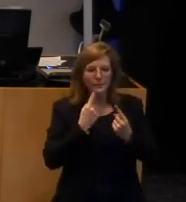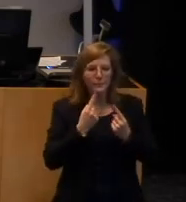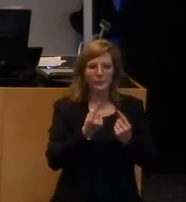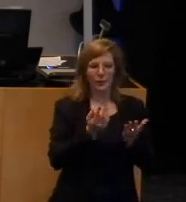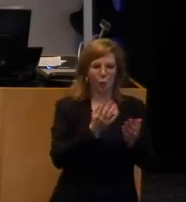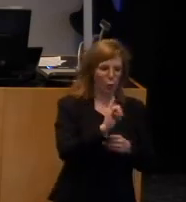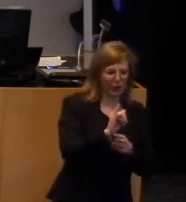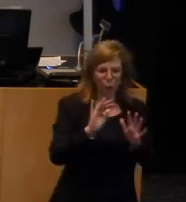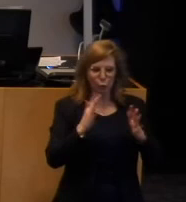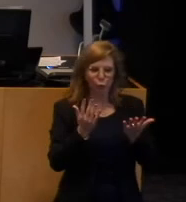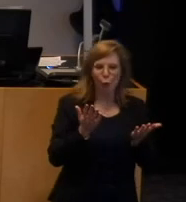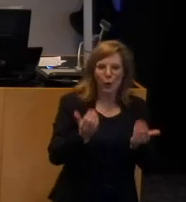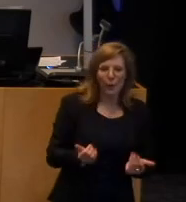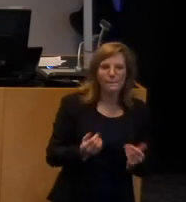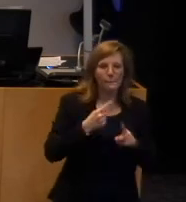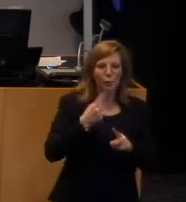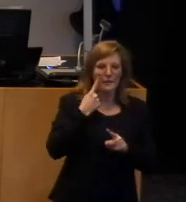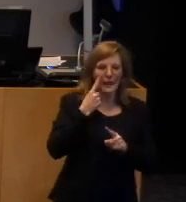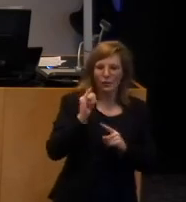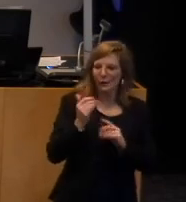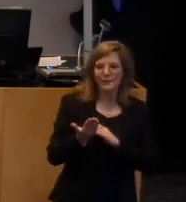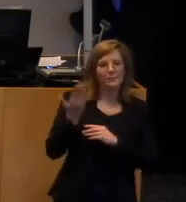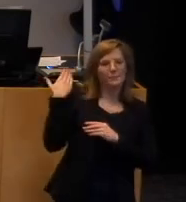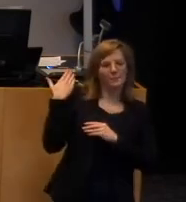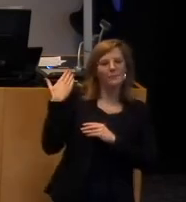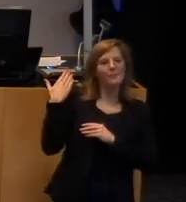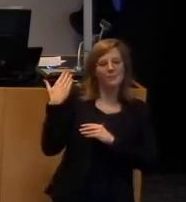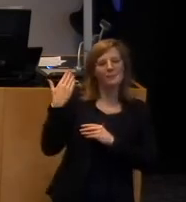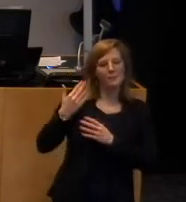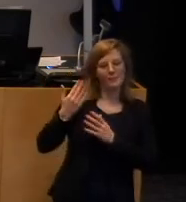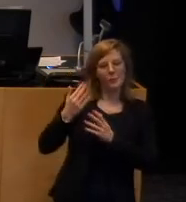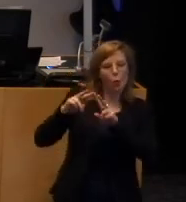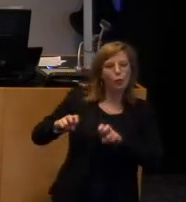and a definition based on previous studies from spoken and sign language interpreting studies,